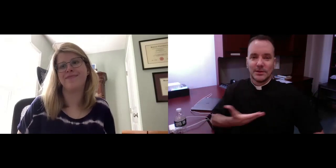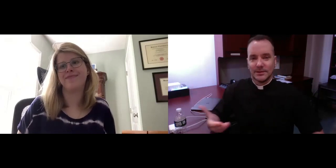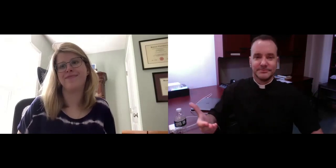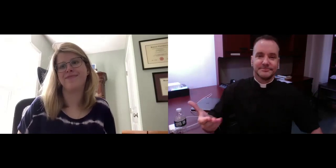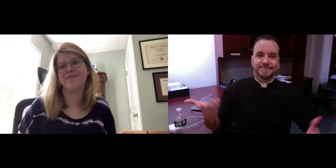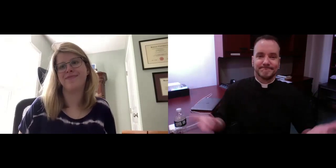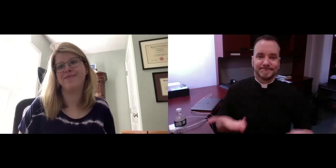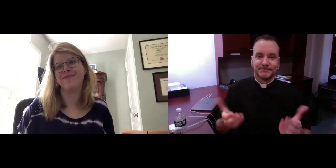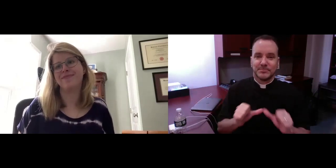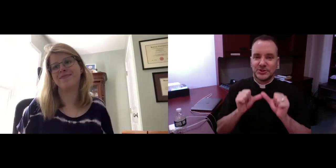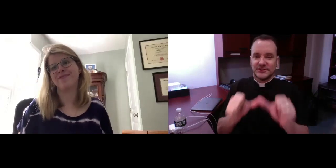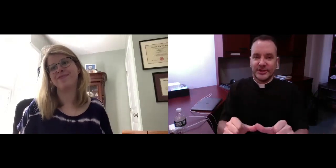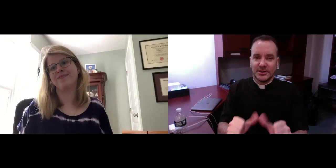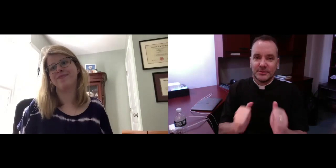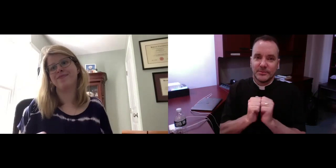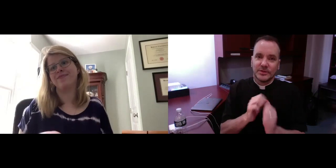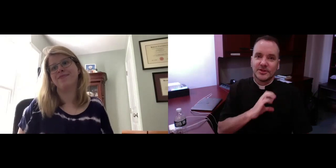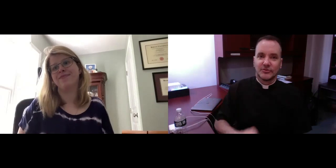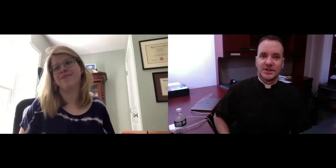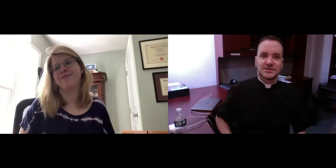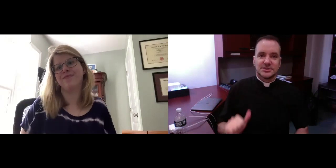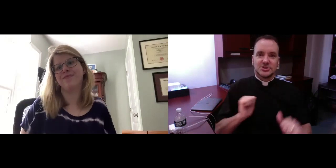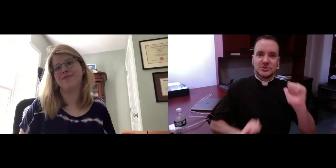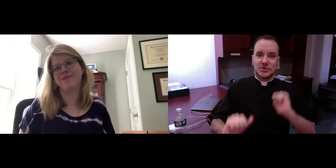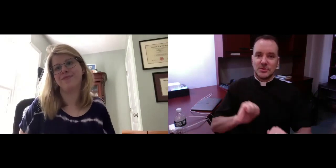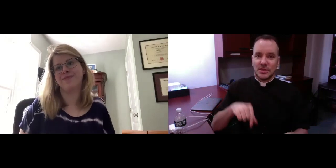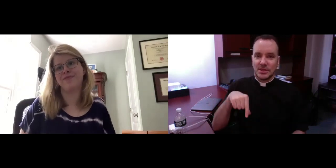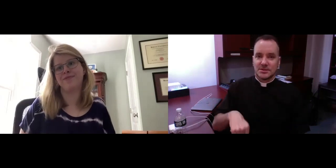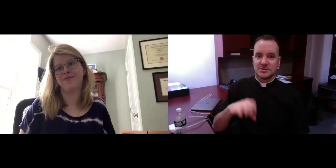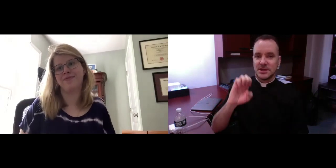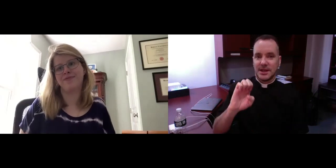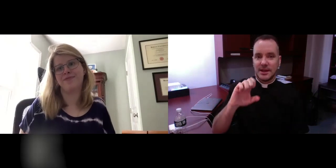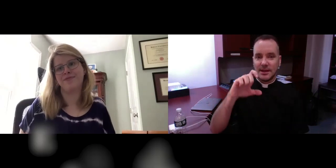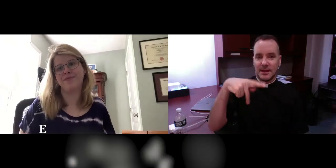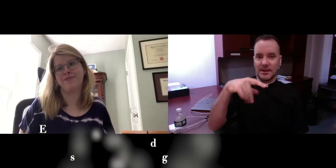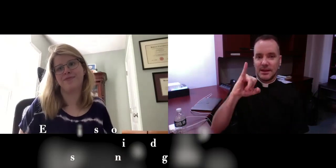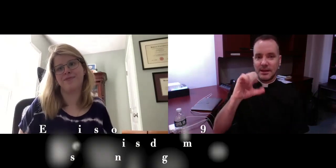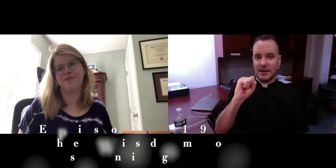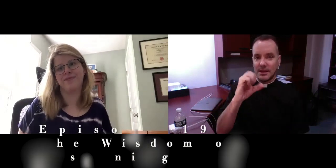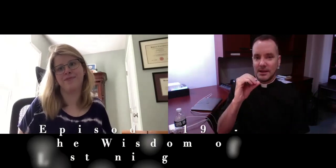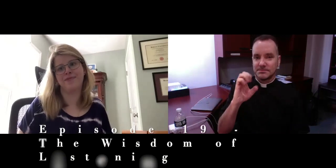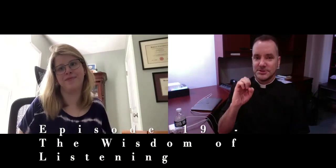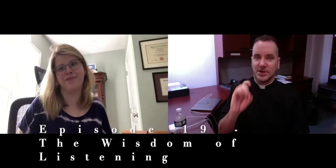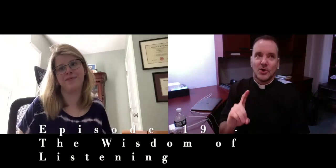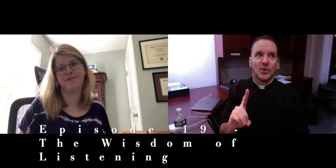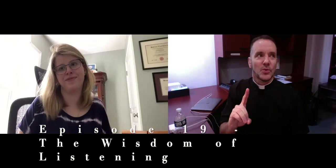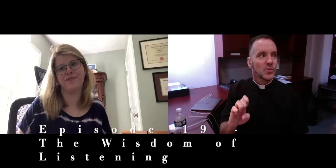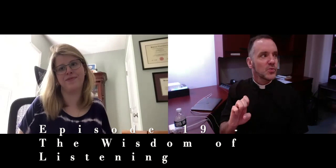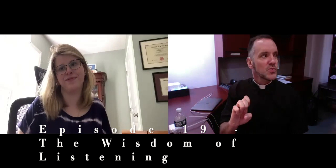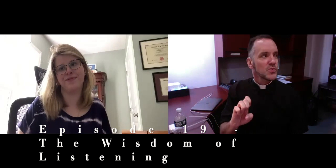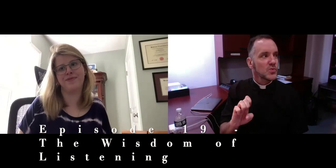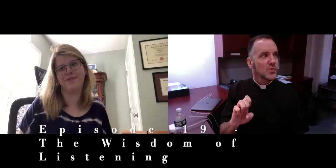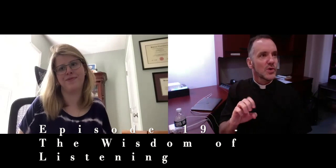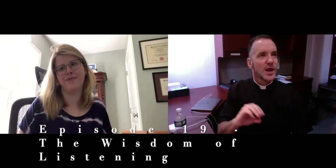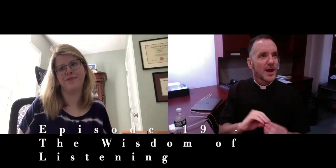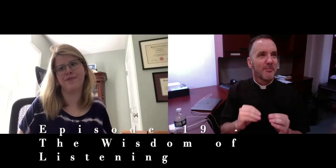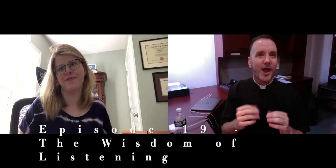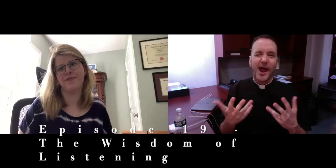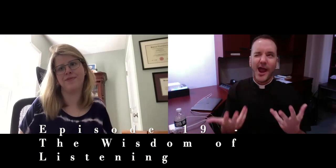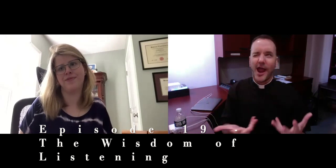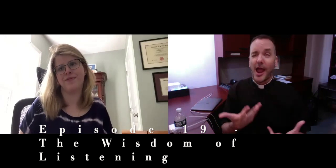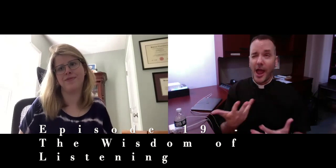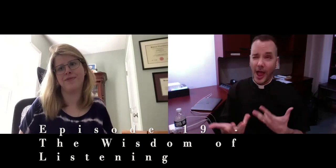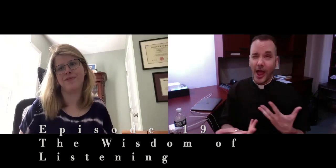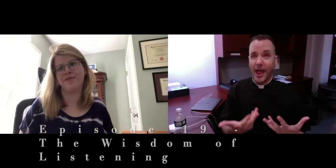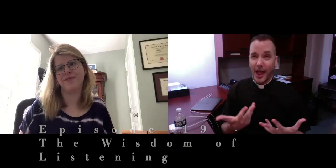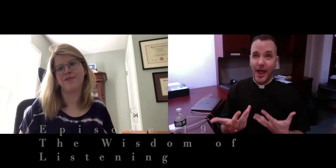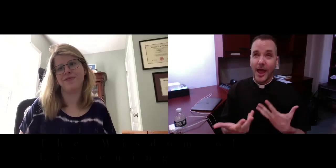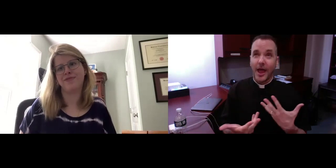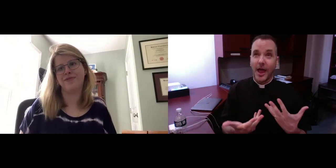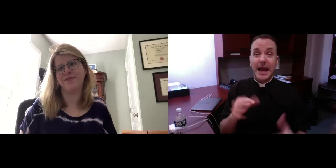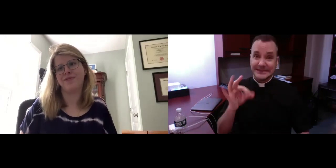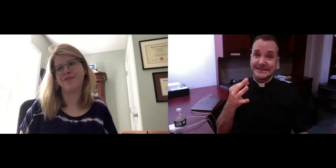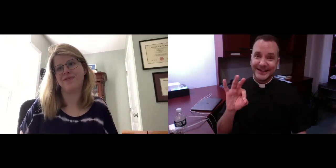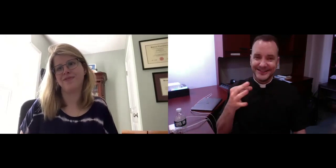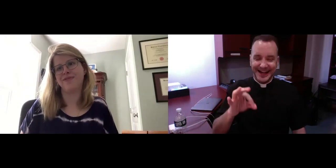Hello, and welcome to "Persevere with Christ." Today is our...what is it, hmm,